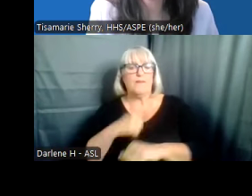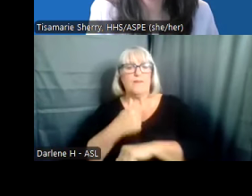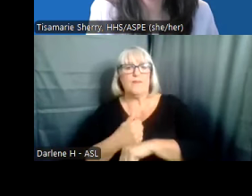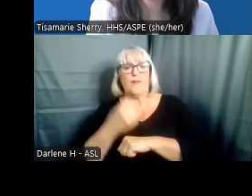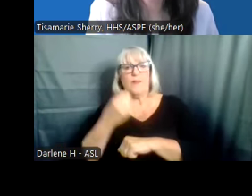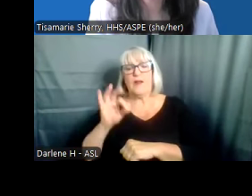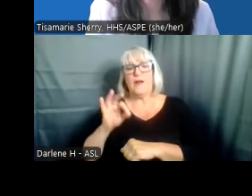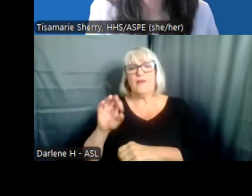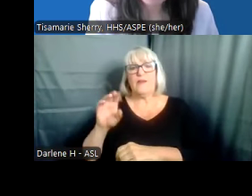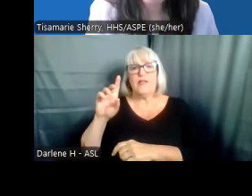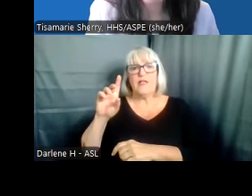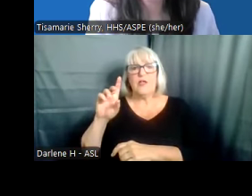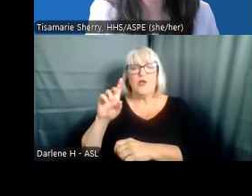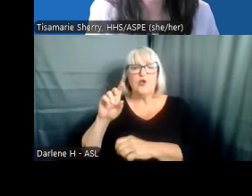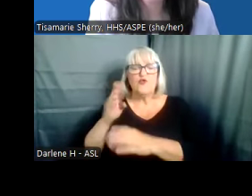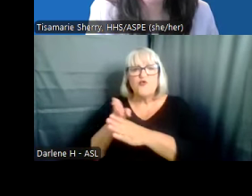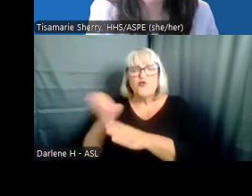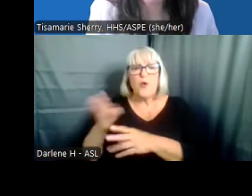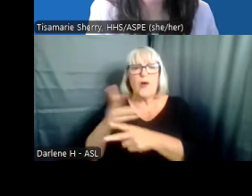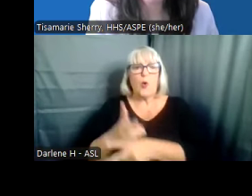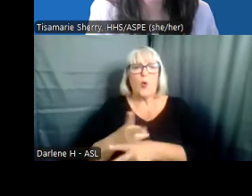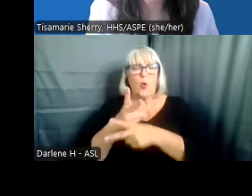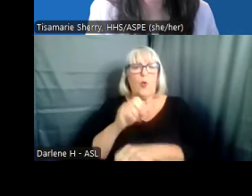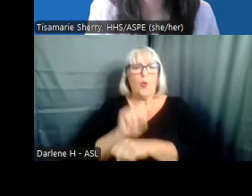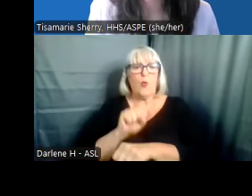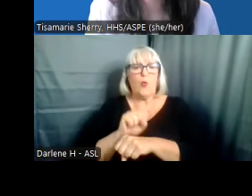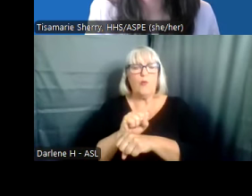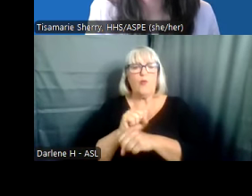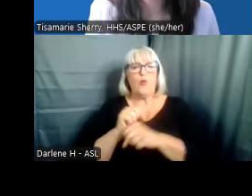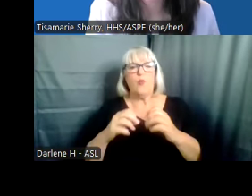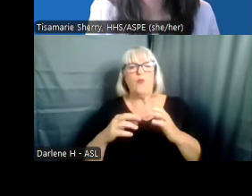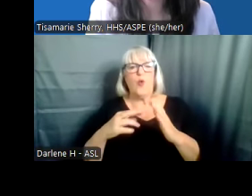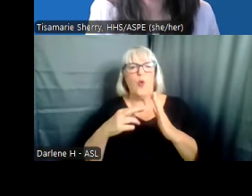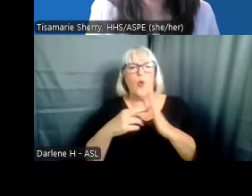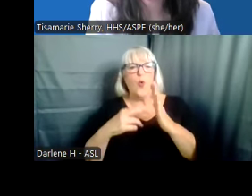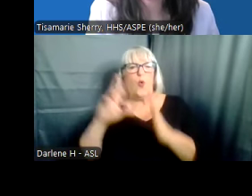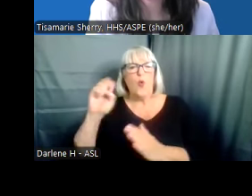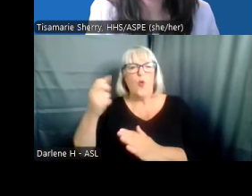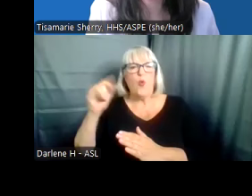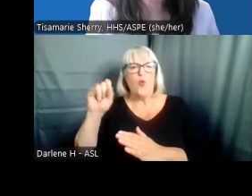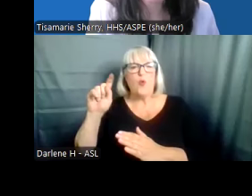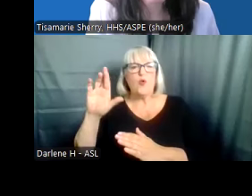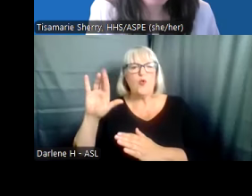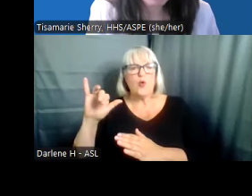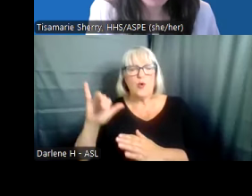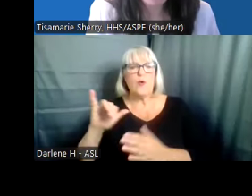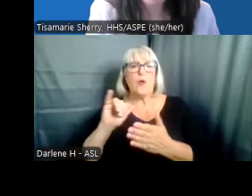registeries, and best practices related to registries. This is an important strategy for ensuring that individuals receiving Medicaid